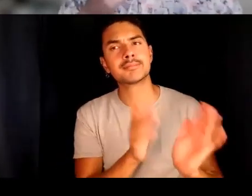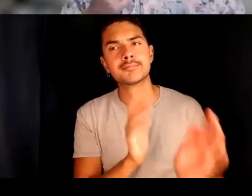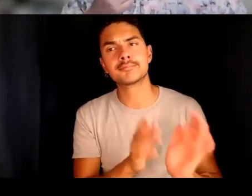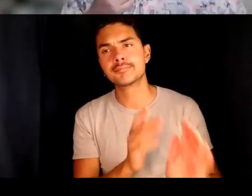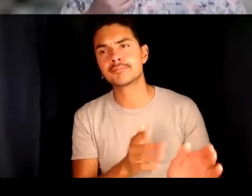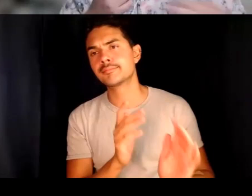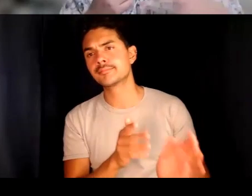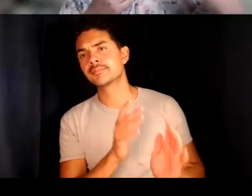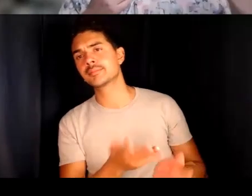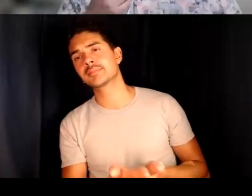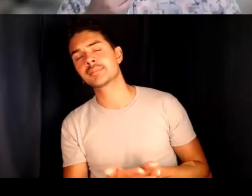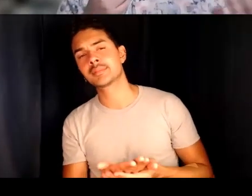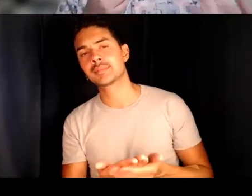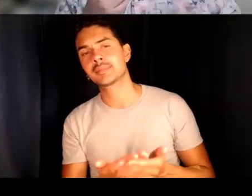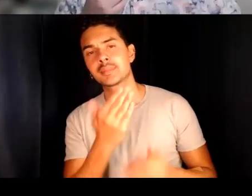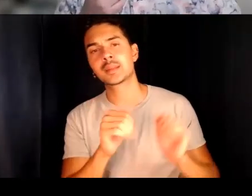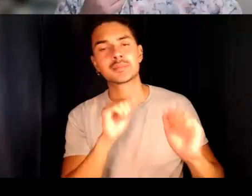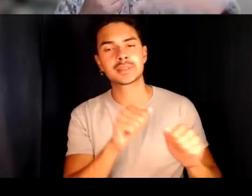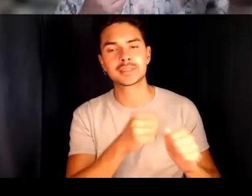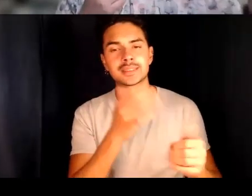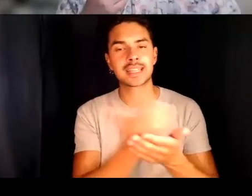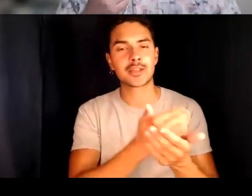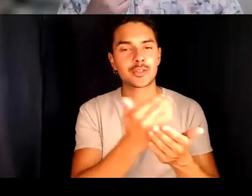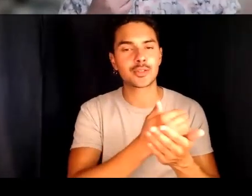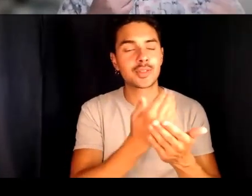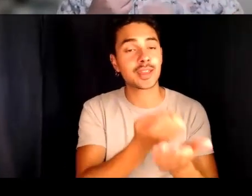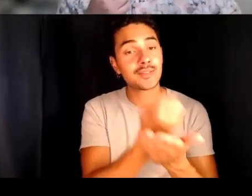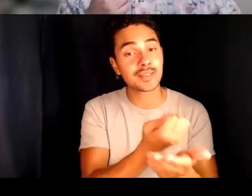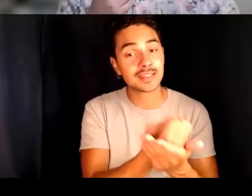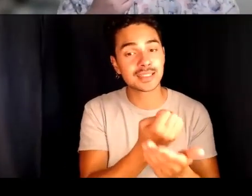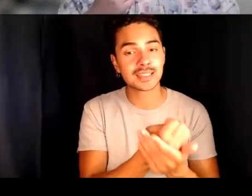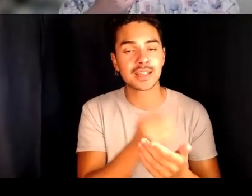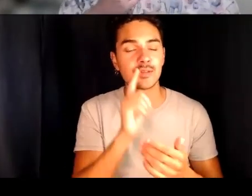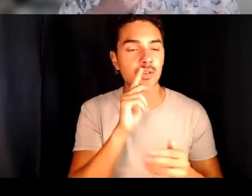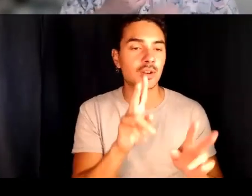possibly needing to gather evidence, like if you're a forensic exam.